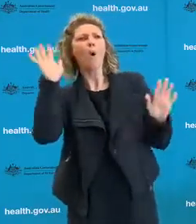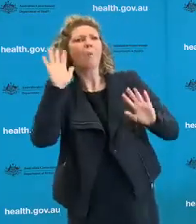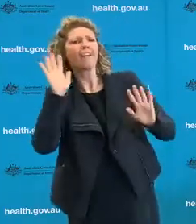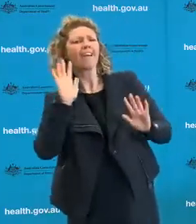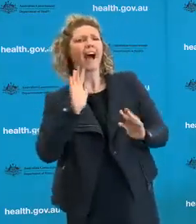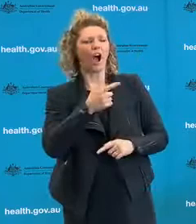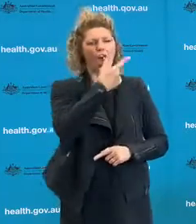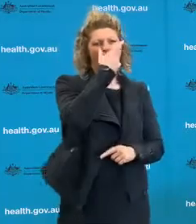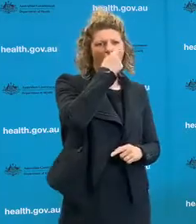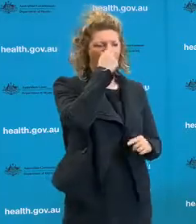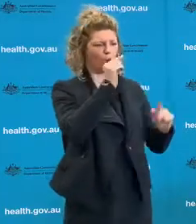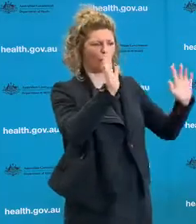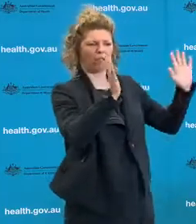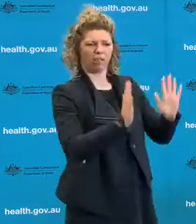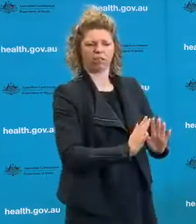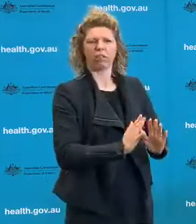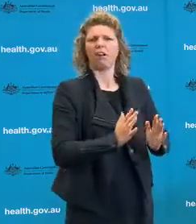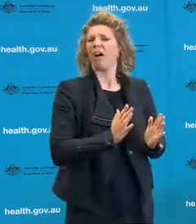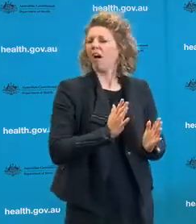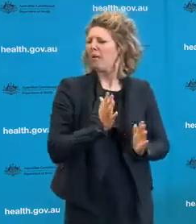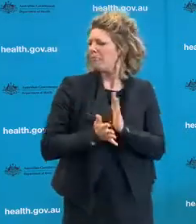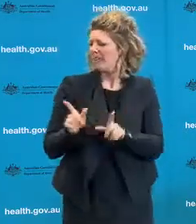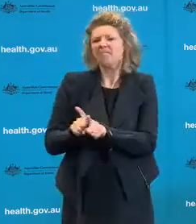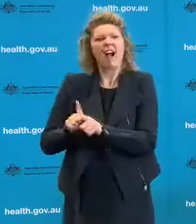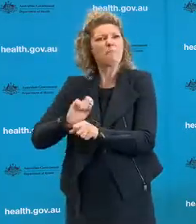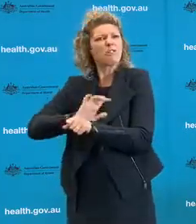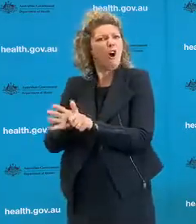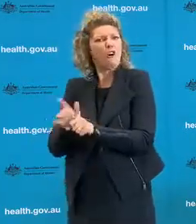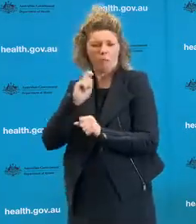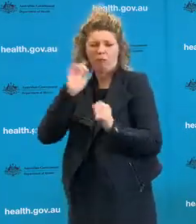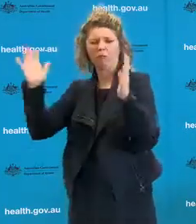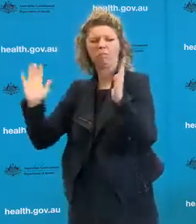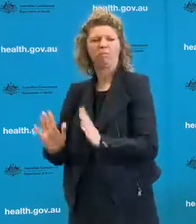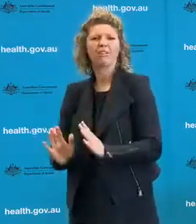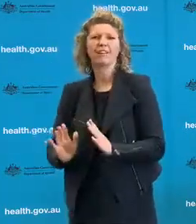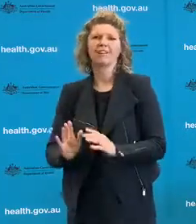traditionally decrease that COVID-19 would also decrease.